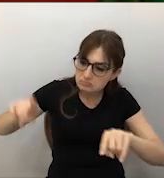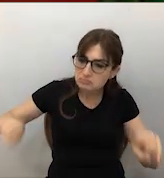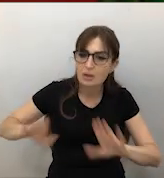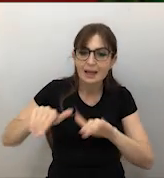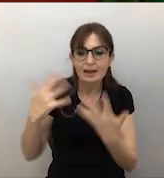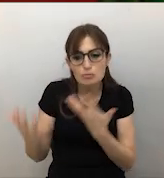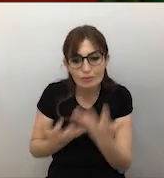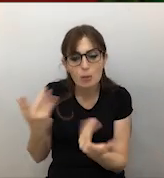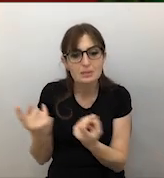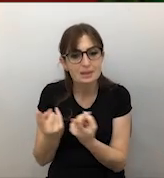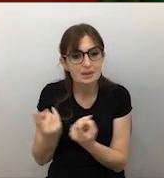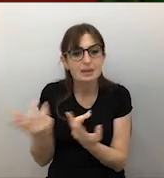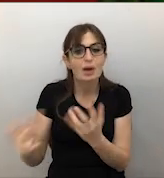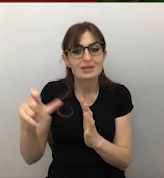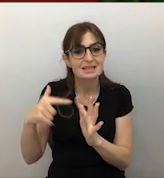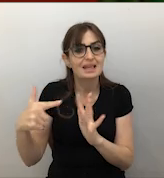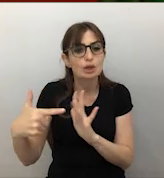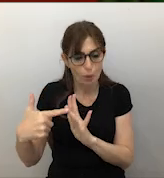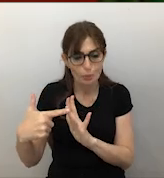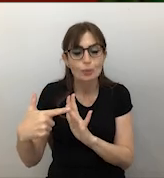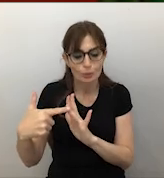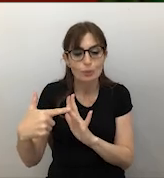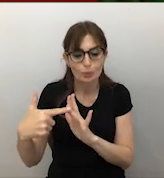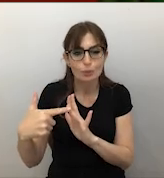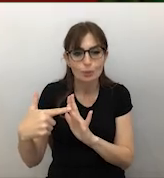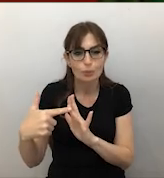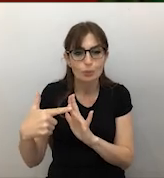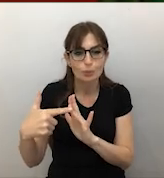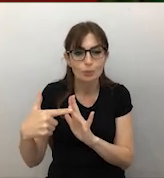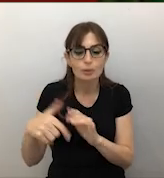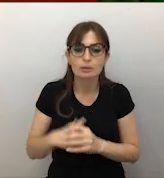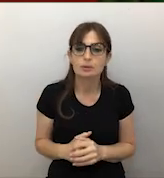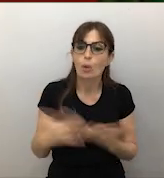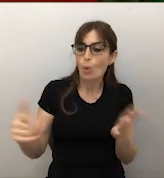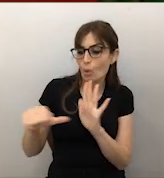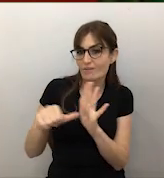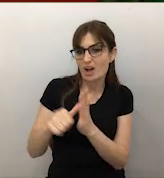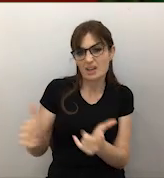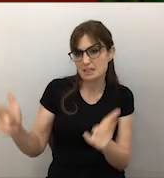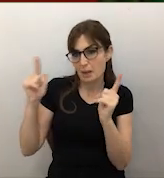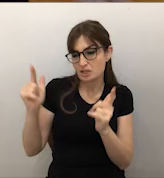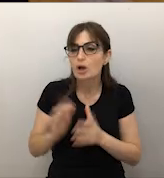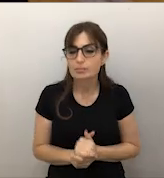and performance by the chief executive officer, the CEO, or the finance manager.